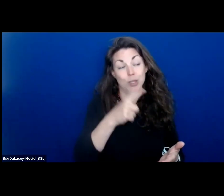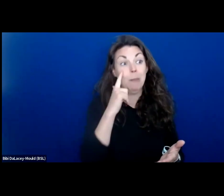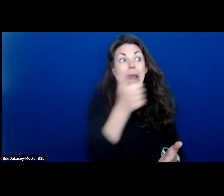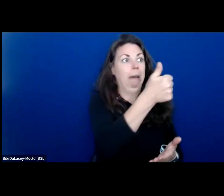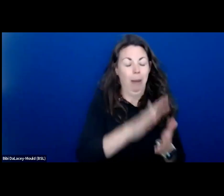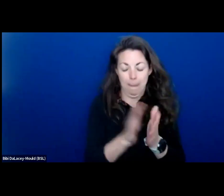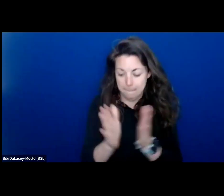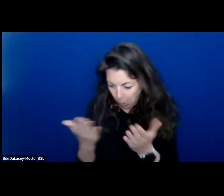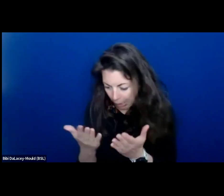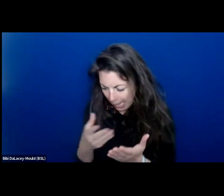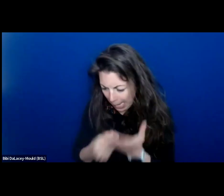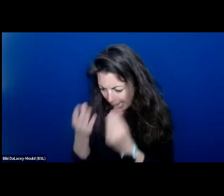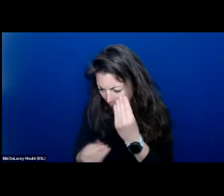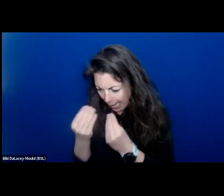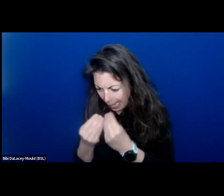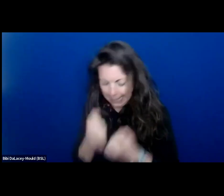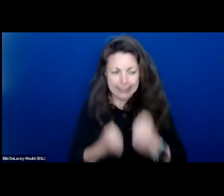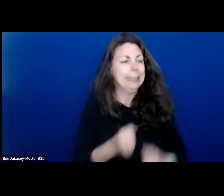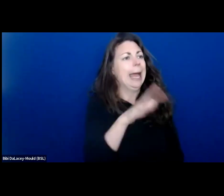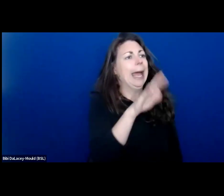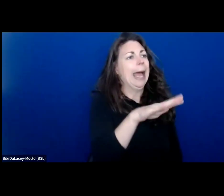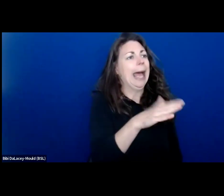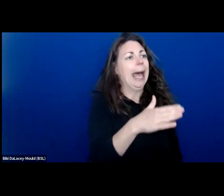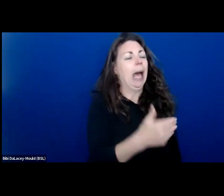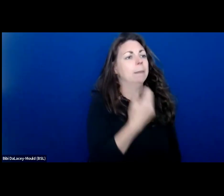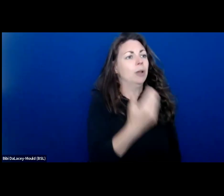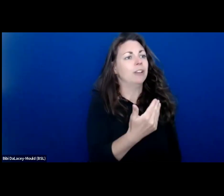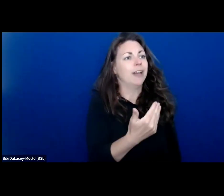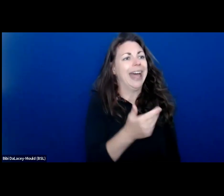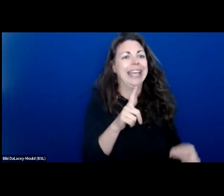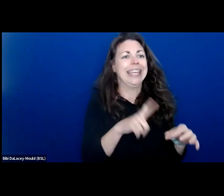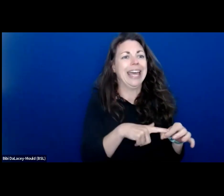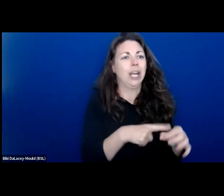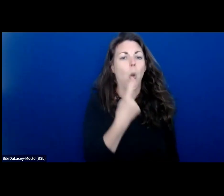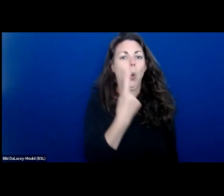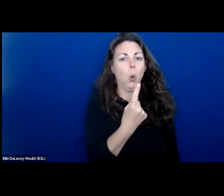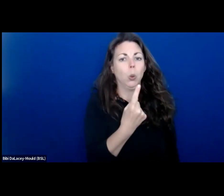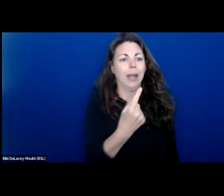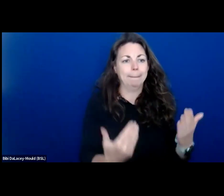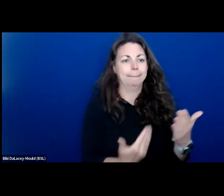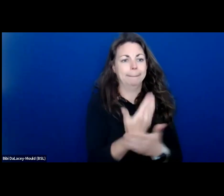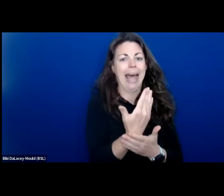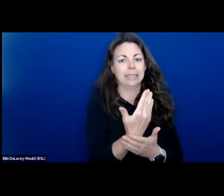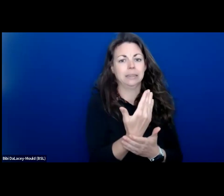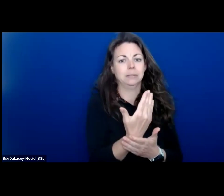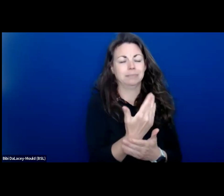rush down to the kitchen and say, "Por favor, quiero un pan," which was, "I would like a toast,